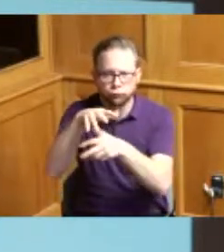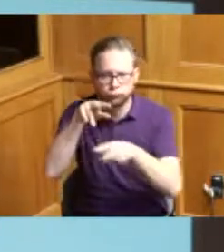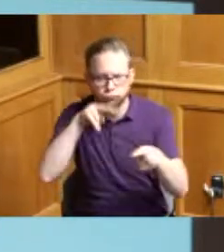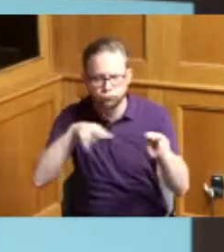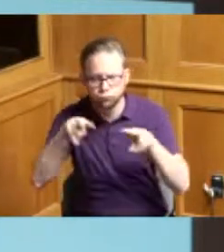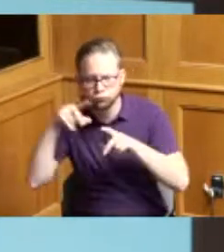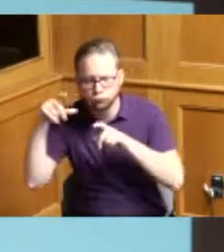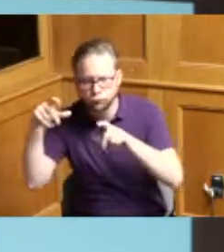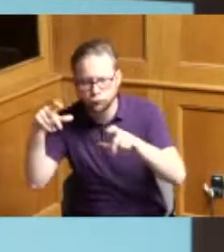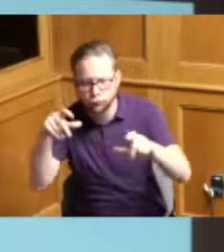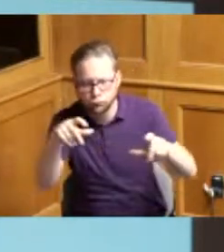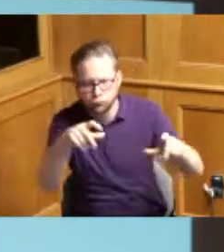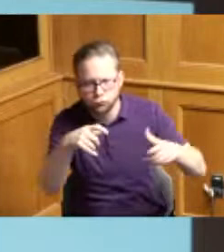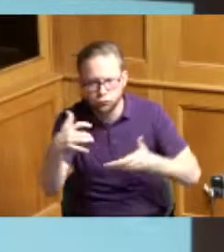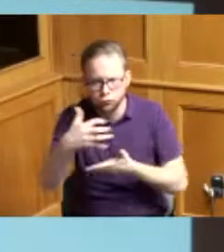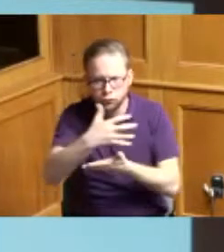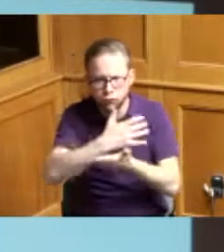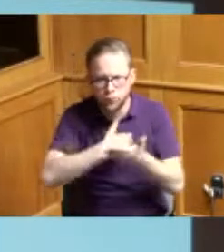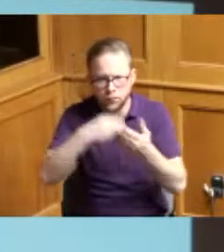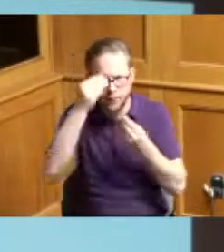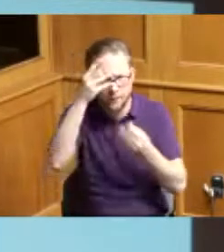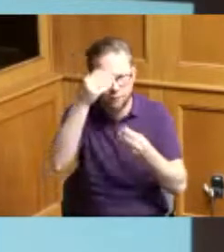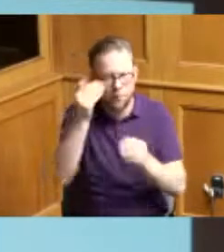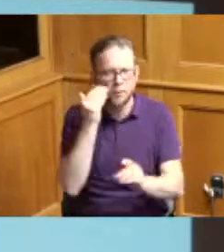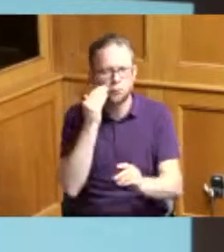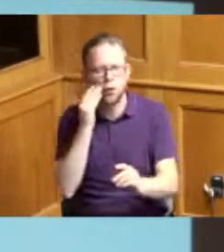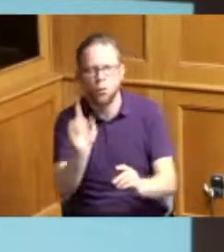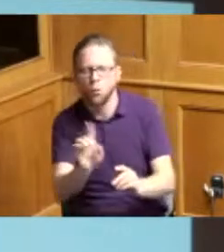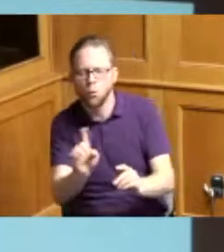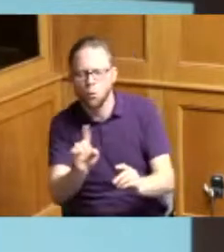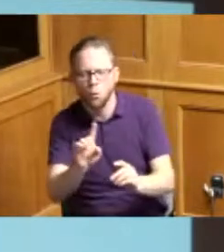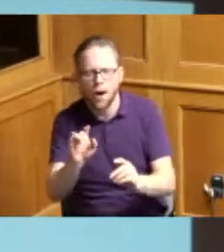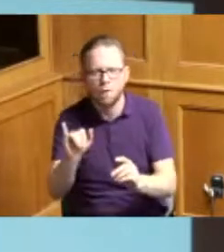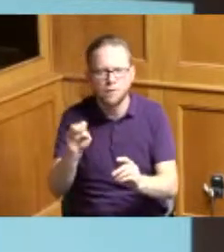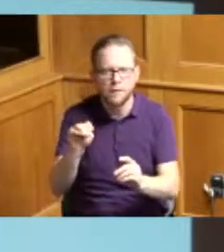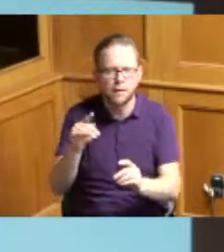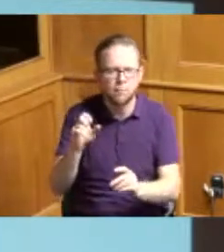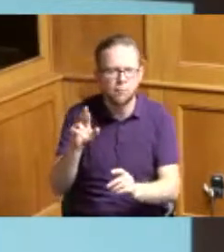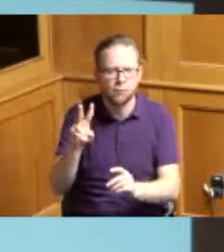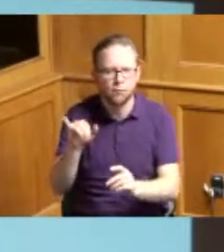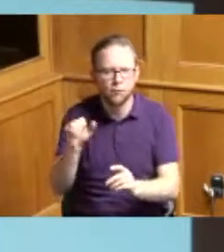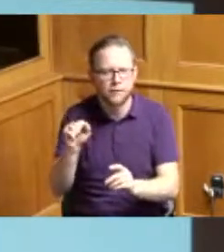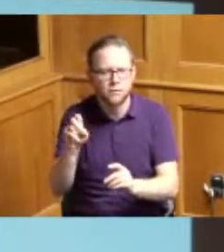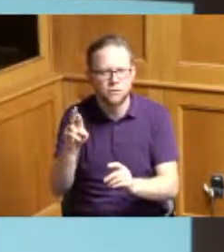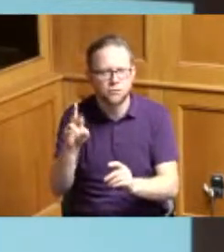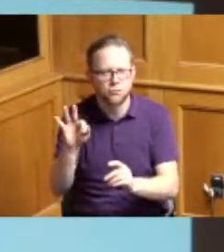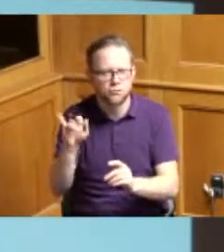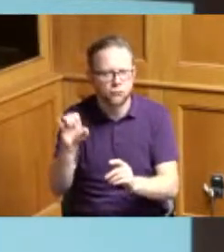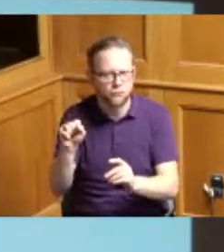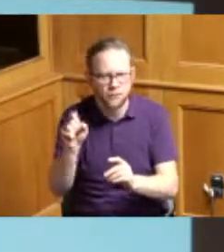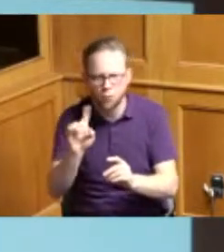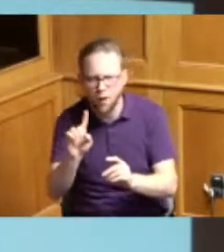get to this first level there would still need to be more more analysis on the impervious